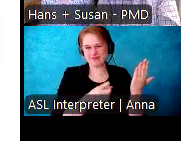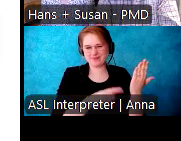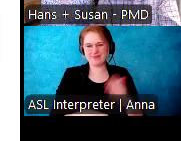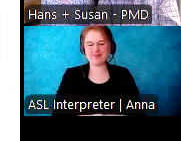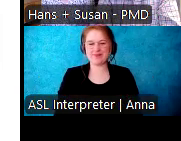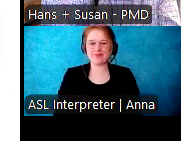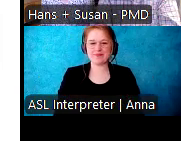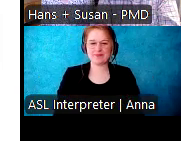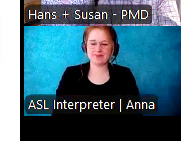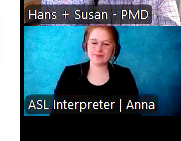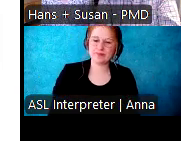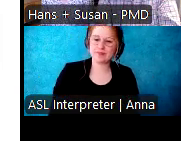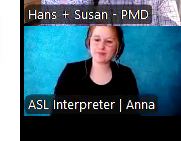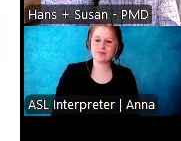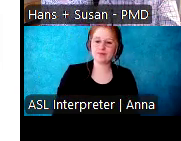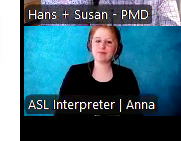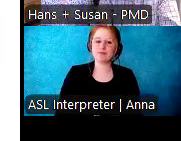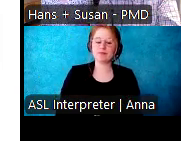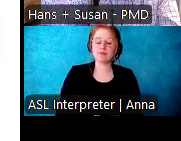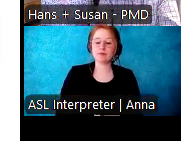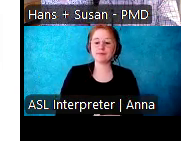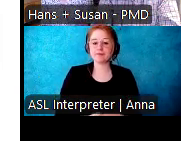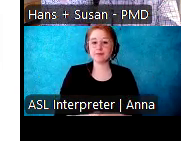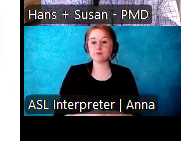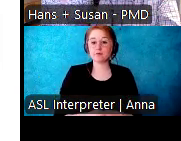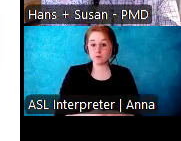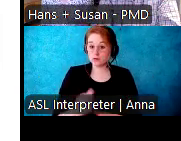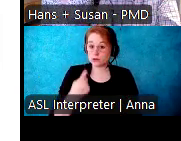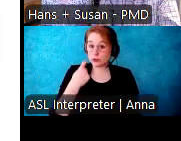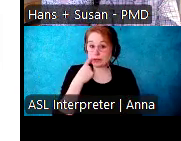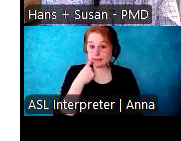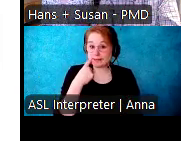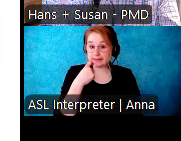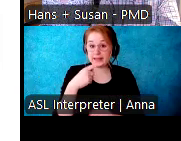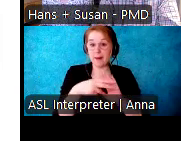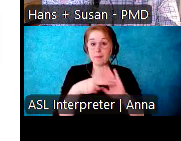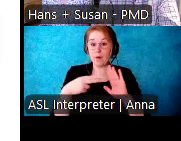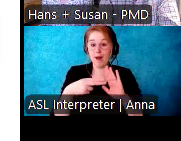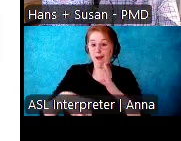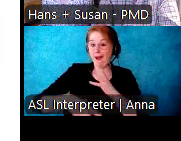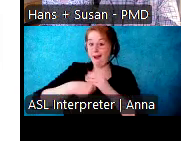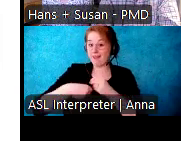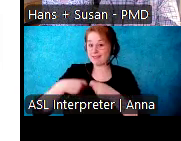We also expanded the brand recently to Spanish and the way that we constructed